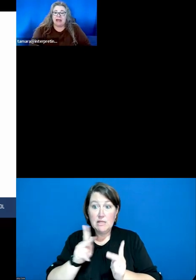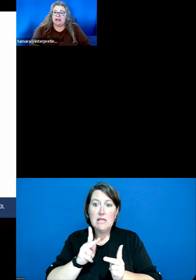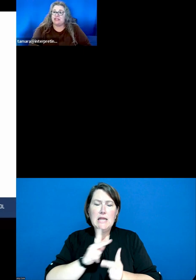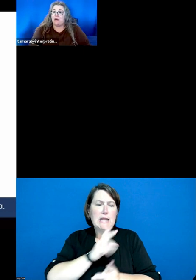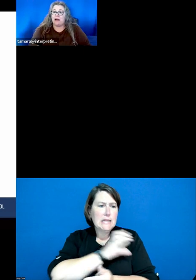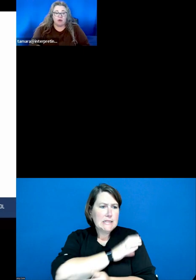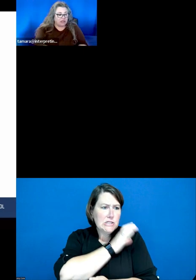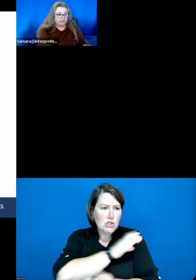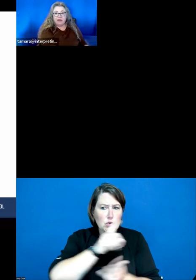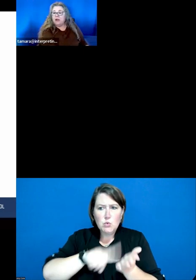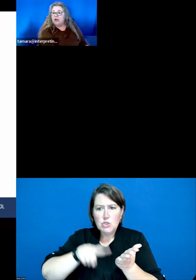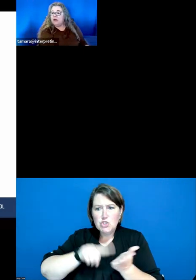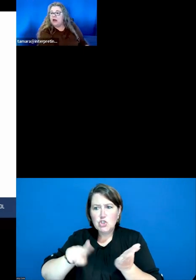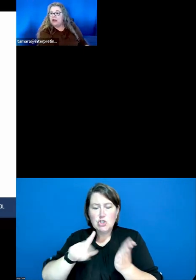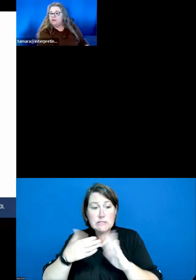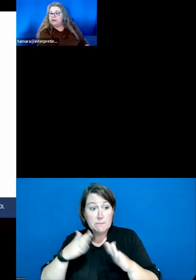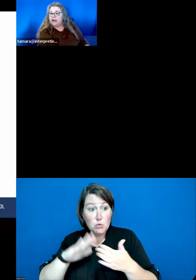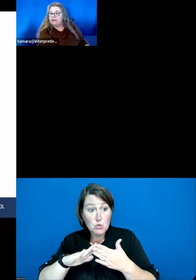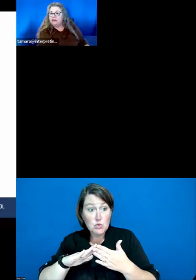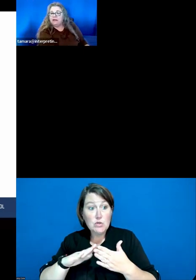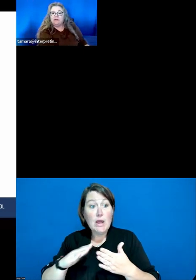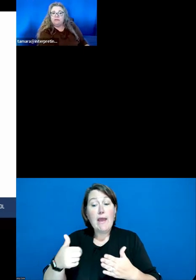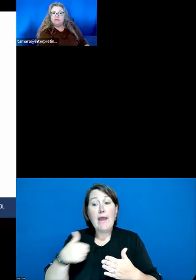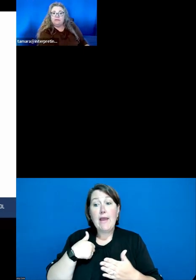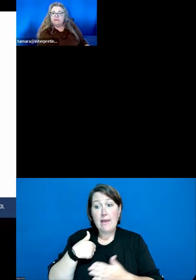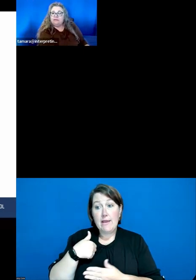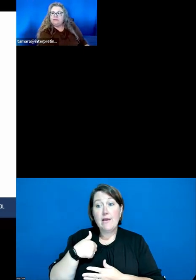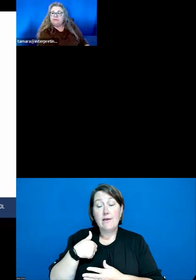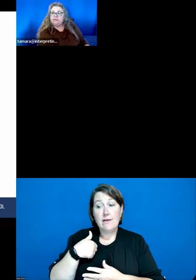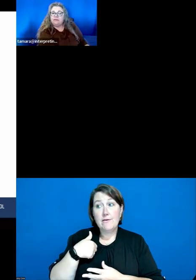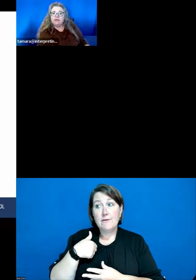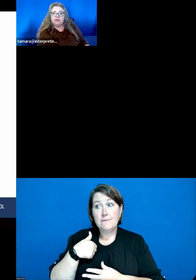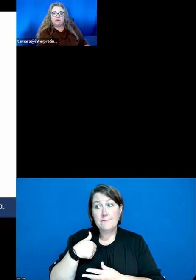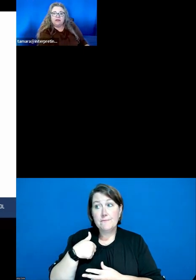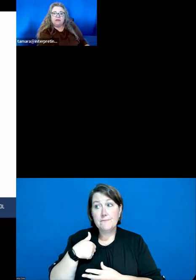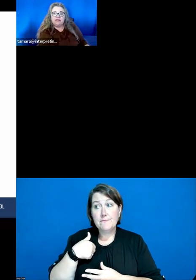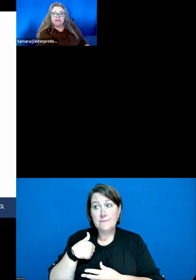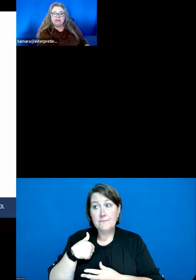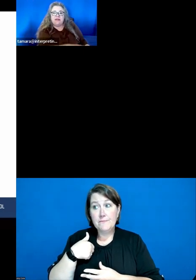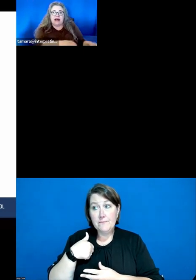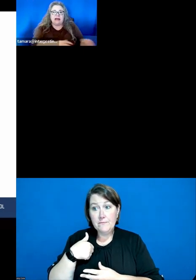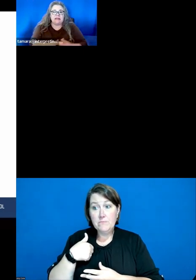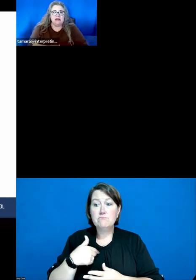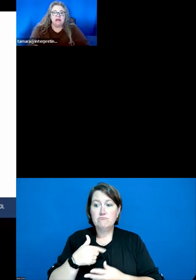and so I'm going to be doing the results of that.